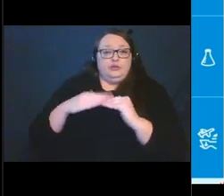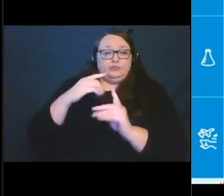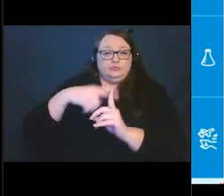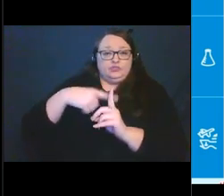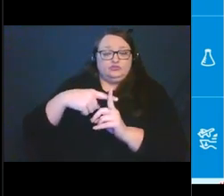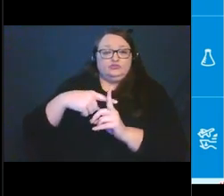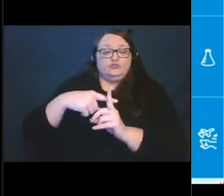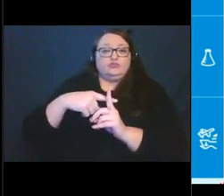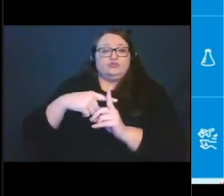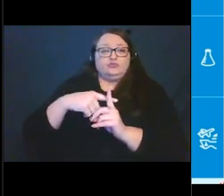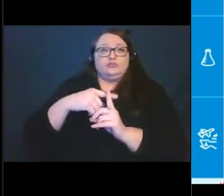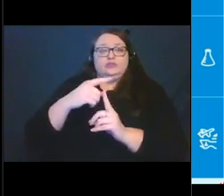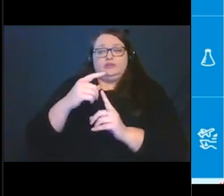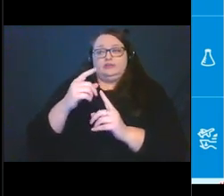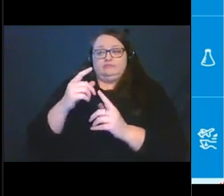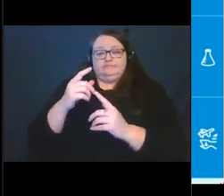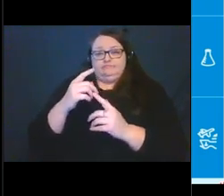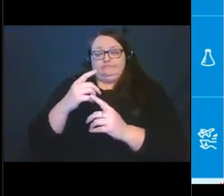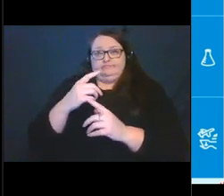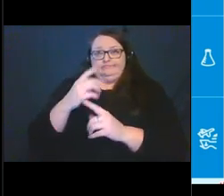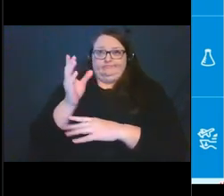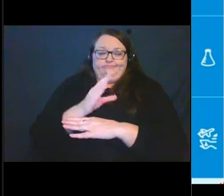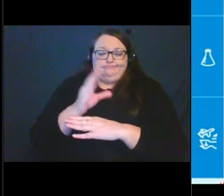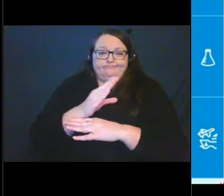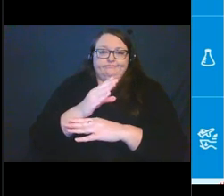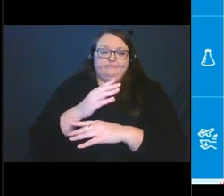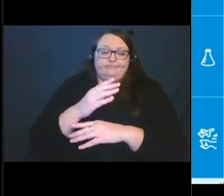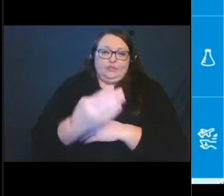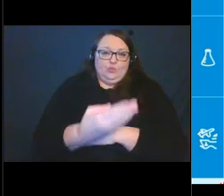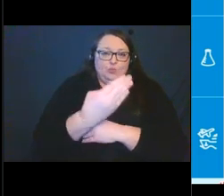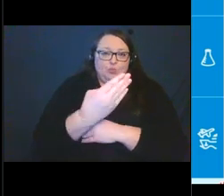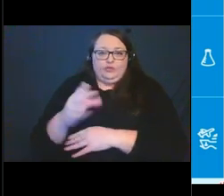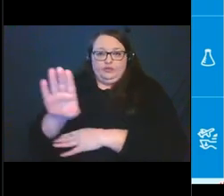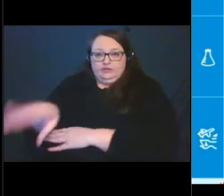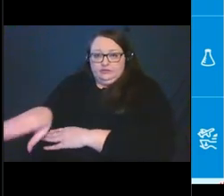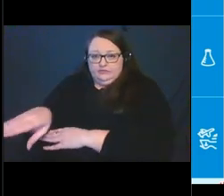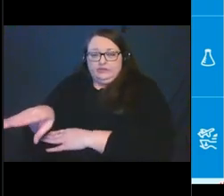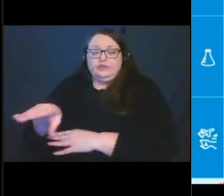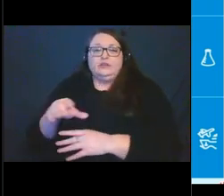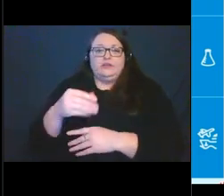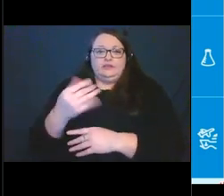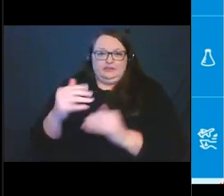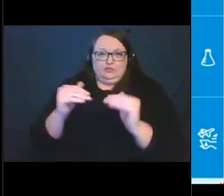of the afternoon high, providing 55% of the 24 hour value. The contribution from the afternoon